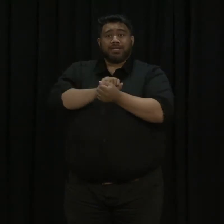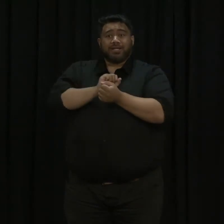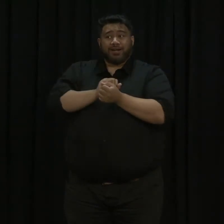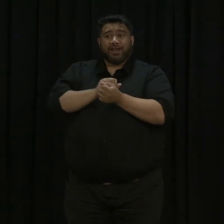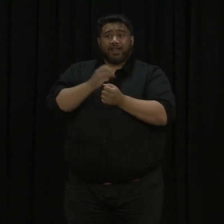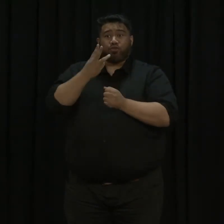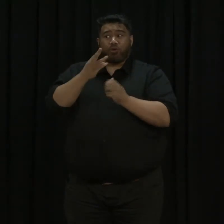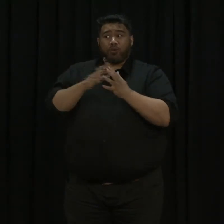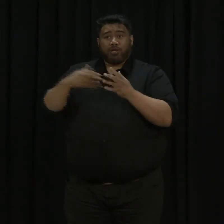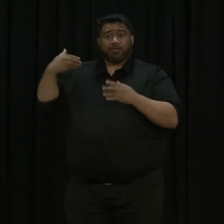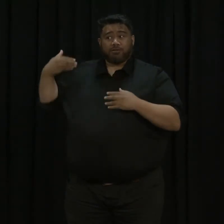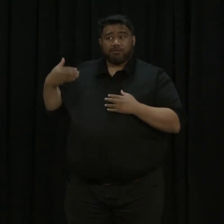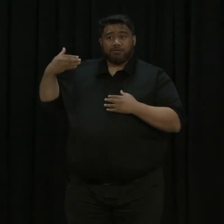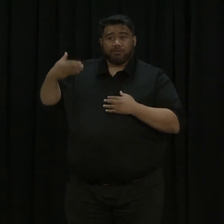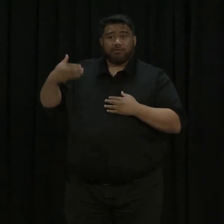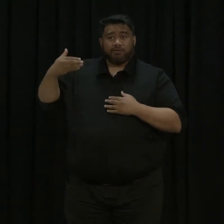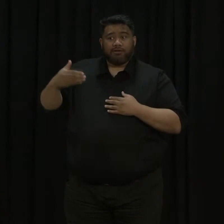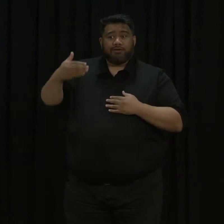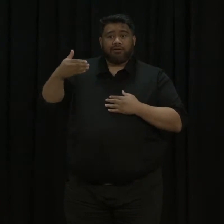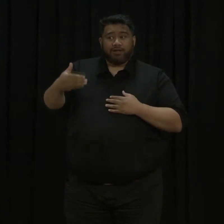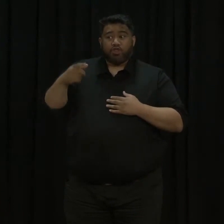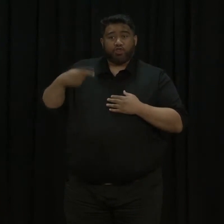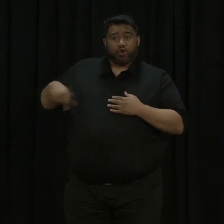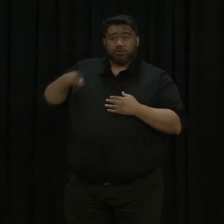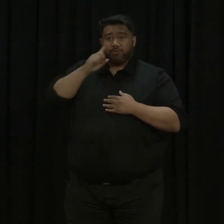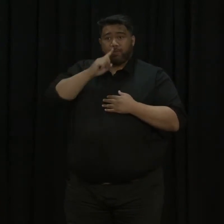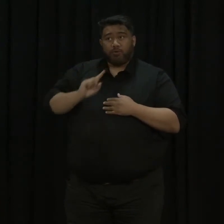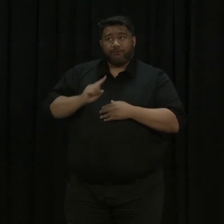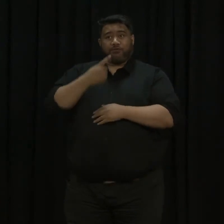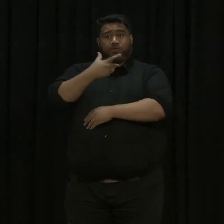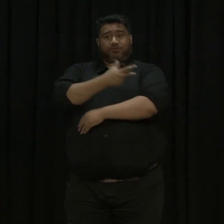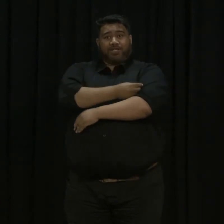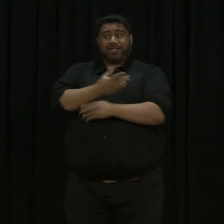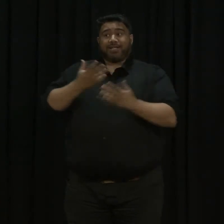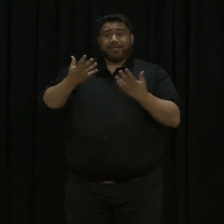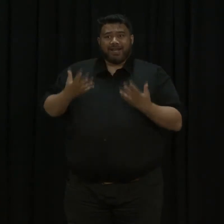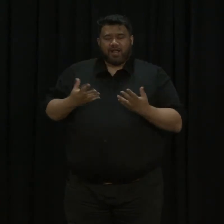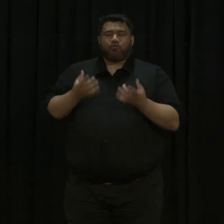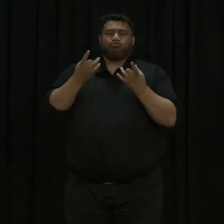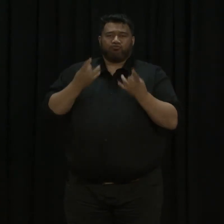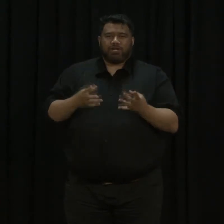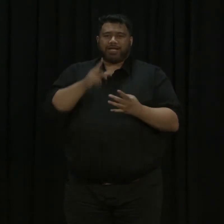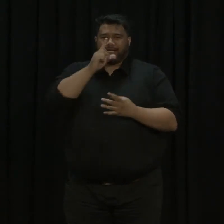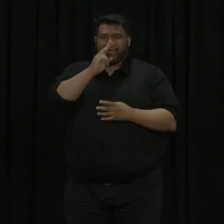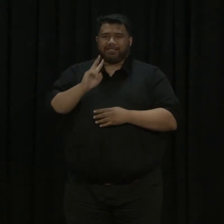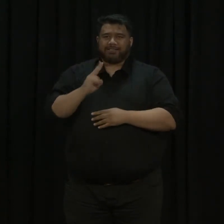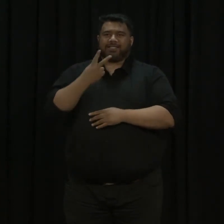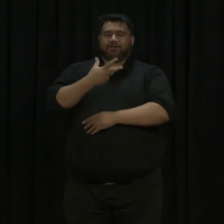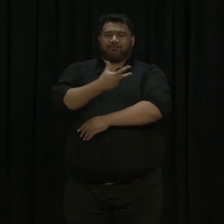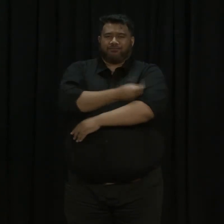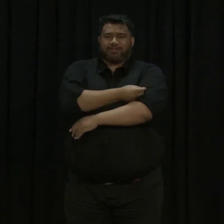Saturday 's we had super Saturday. That means that the people who got their first doses of Super